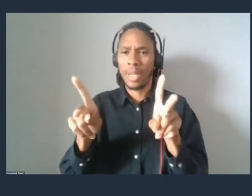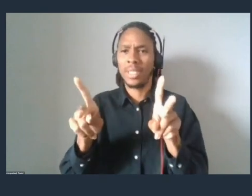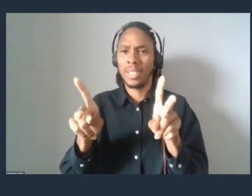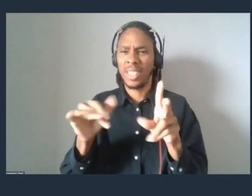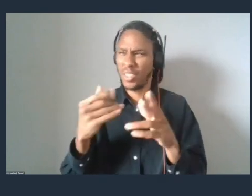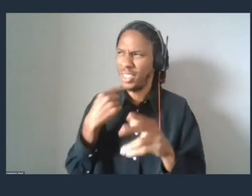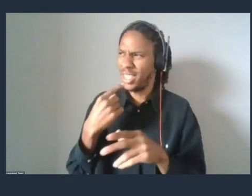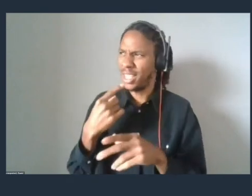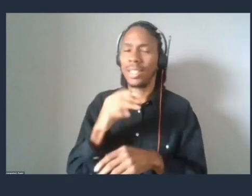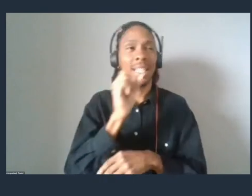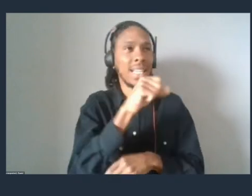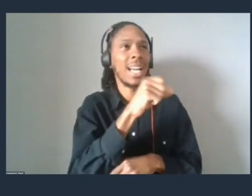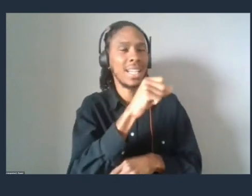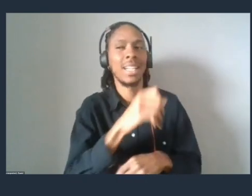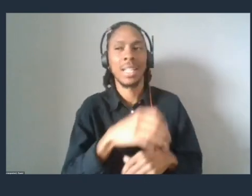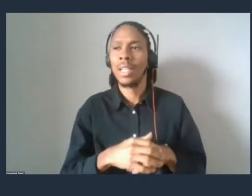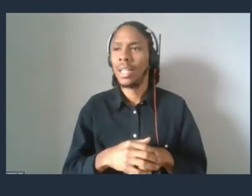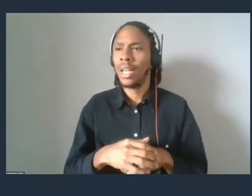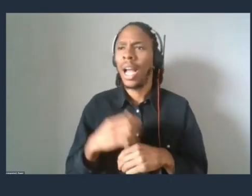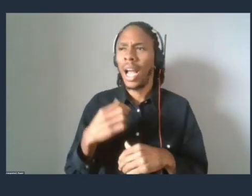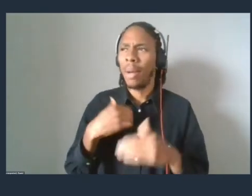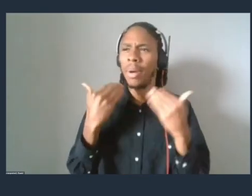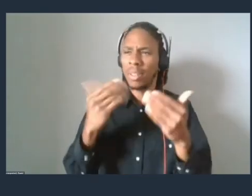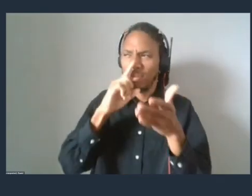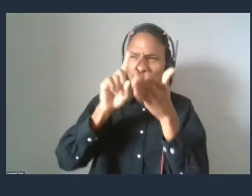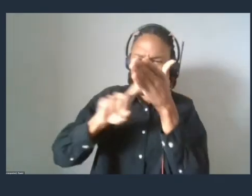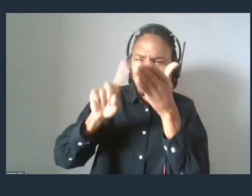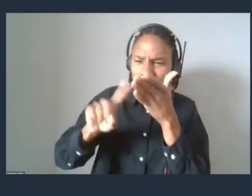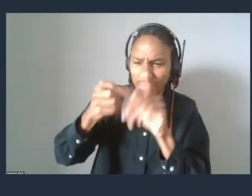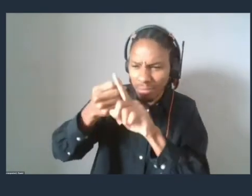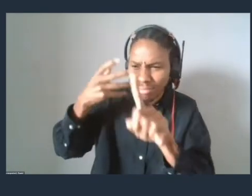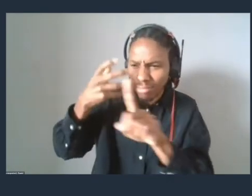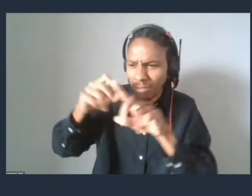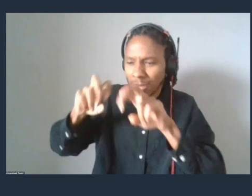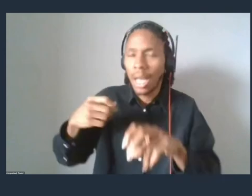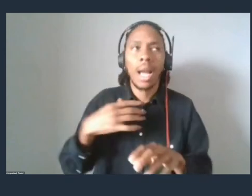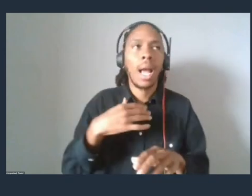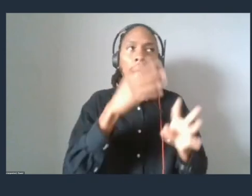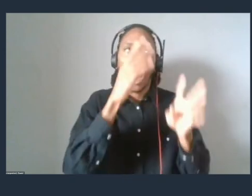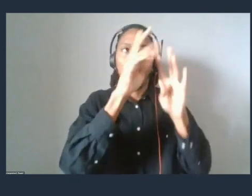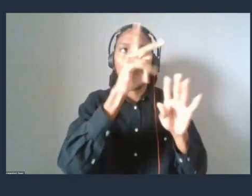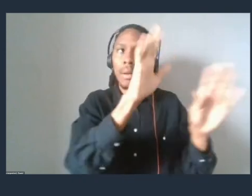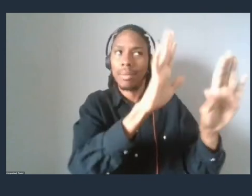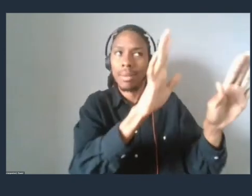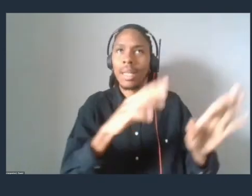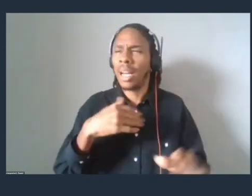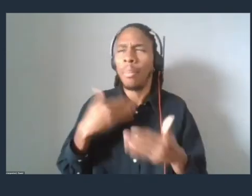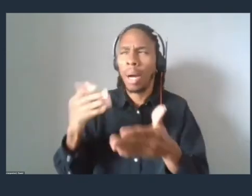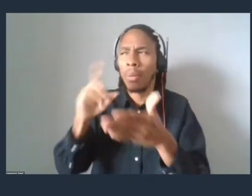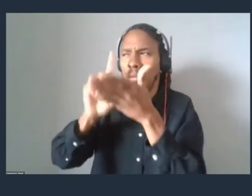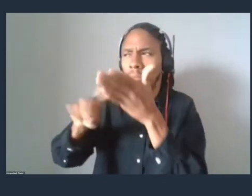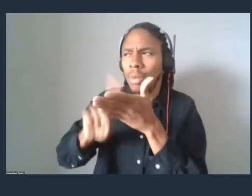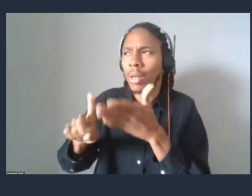Yeah, I'm gonna have to go and dig into that more. Oh, I made that up, there's nothing to dig into. Oh, I have to go and look into that. Okay. - That is awesome. You can go look into it.